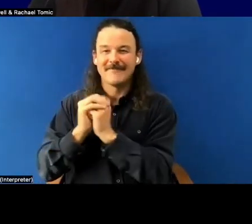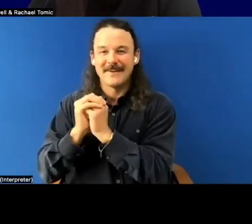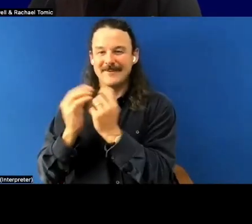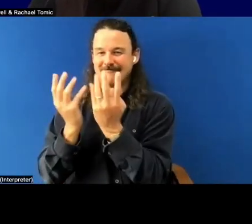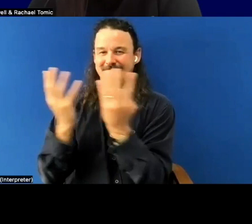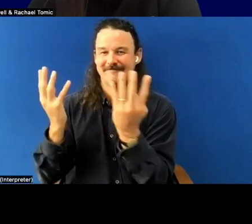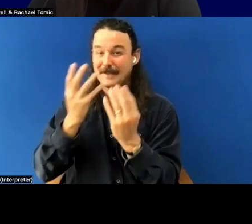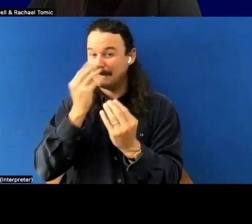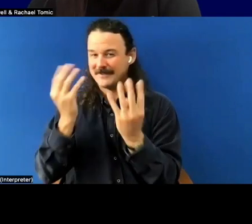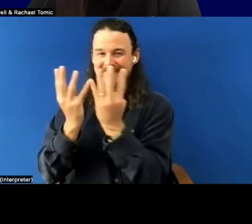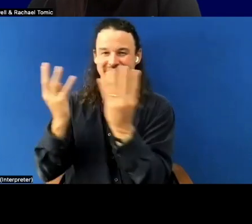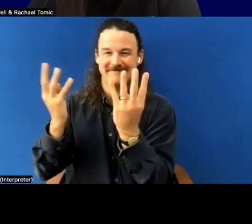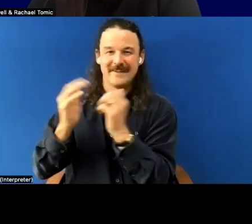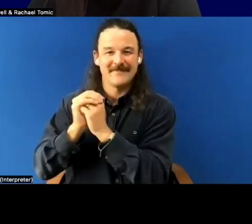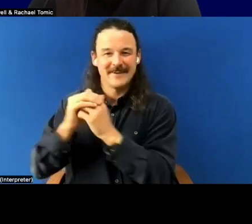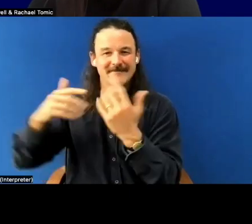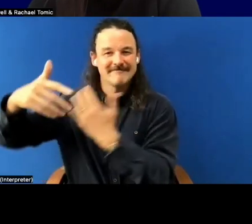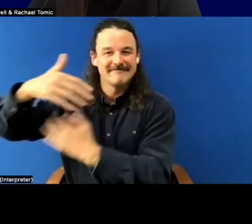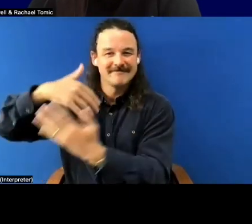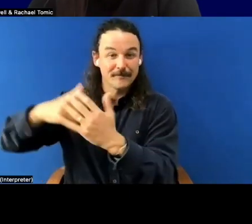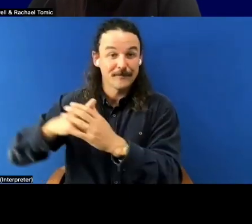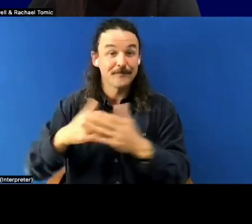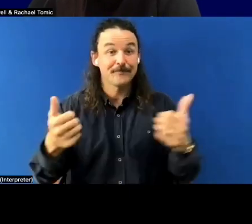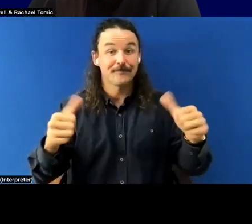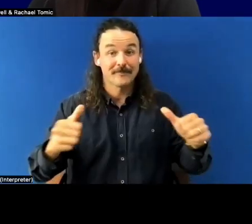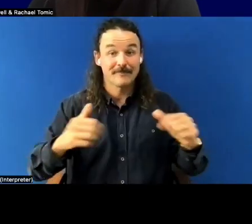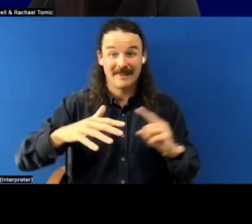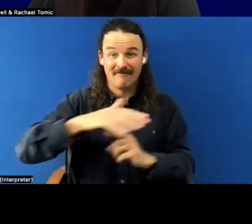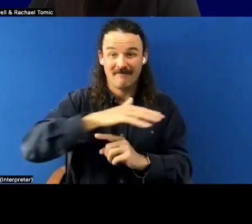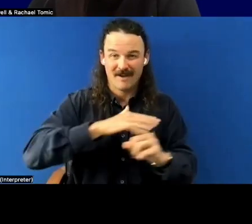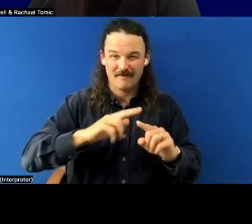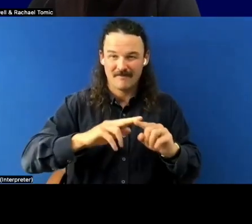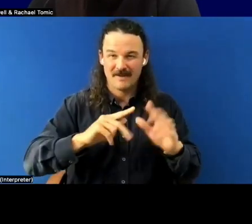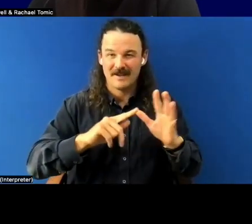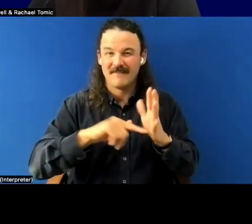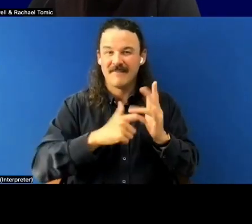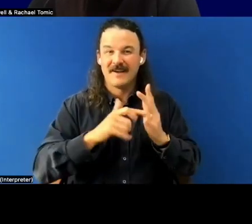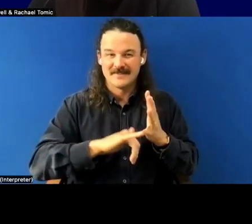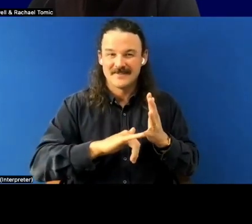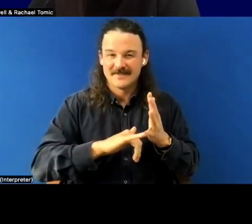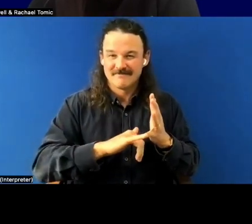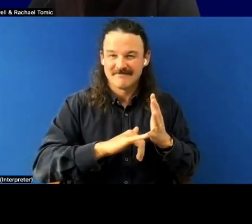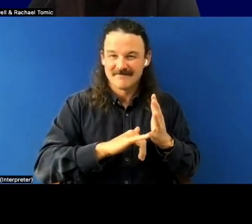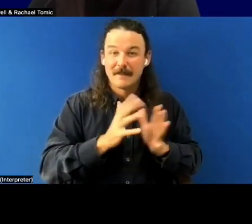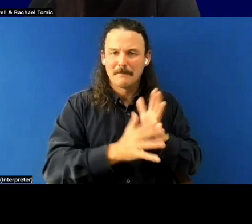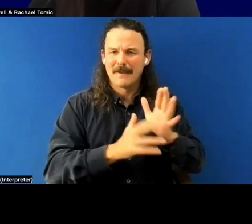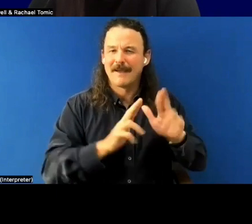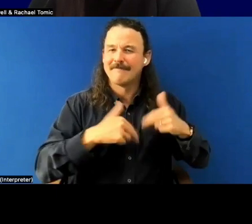we've got "Environmental factors", or "family", and a picture of a family there,